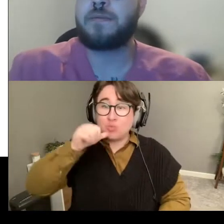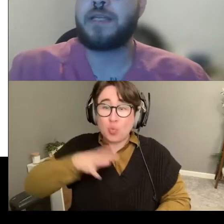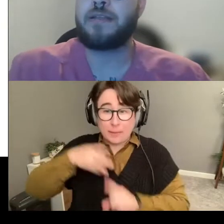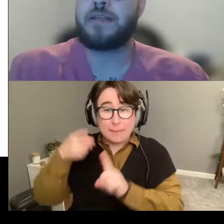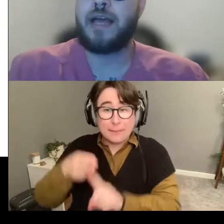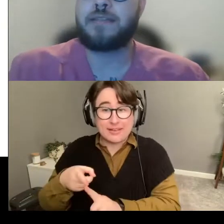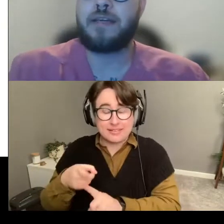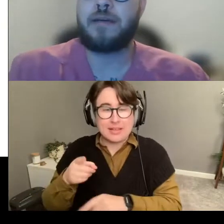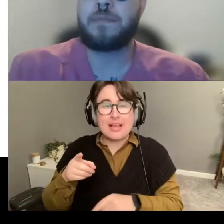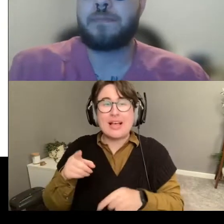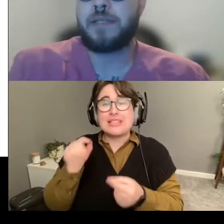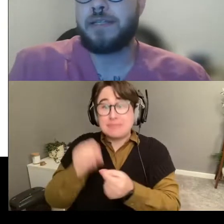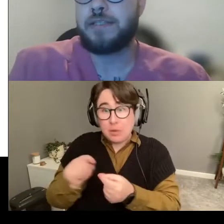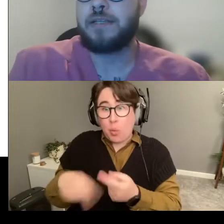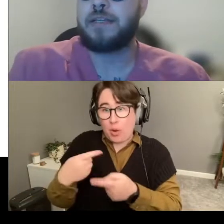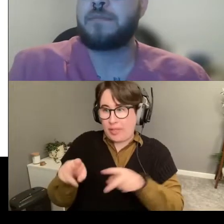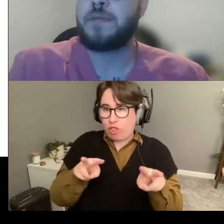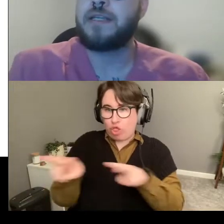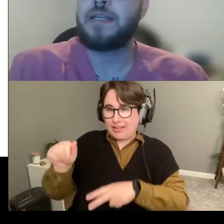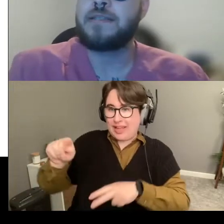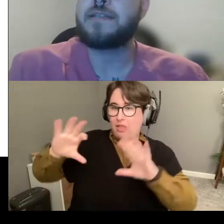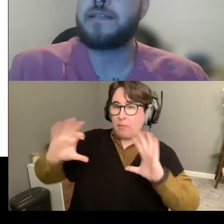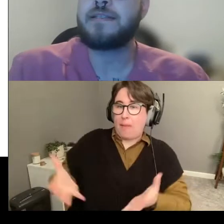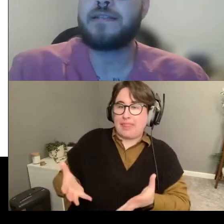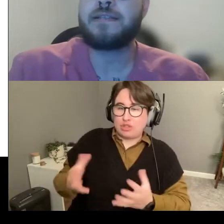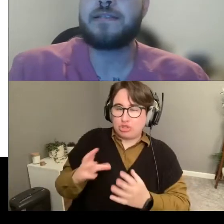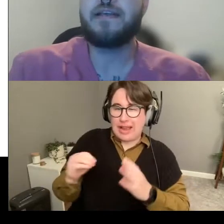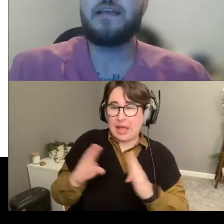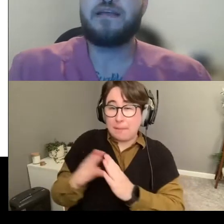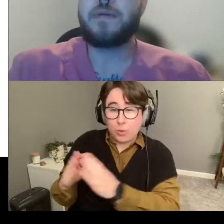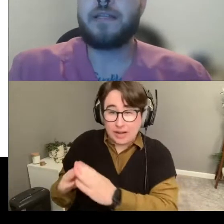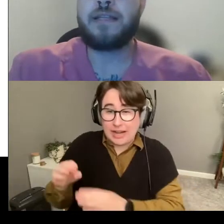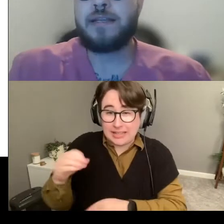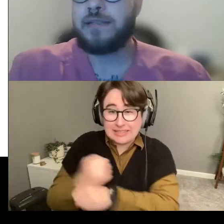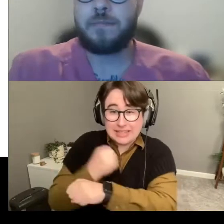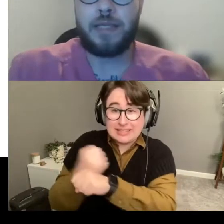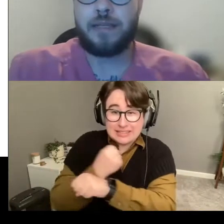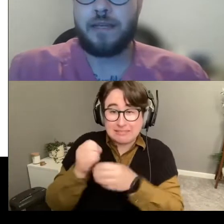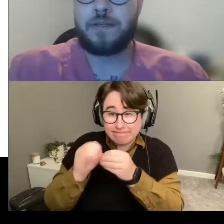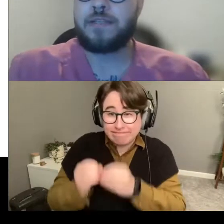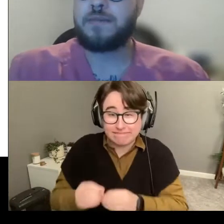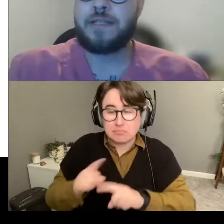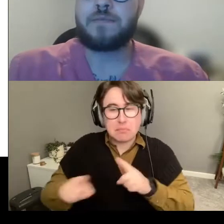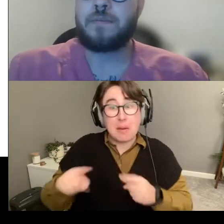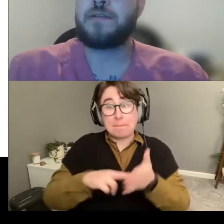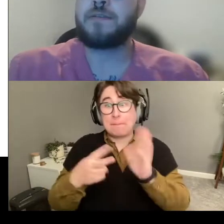when we look at population and community statistics, but that doesn't mean that every trans woman